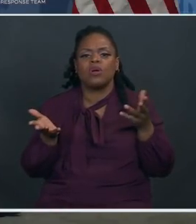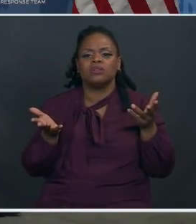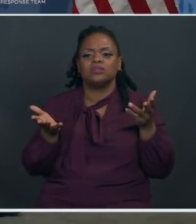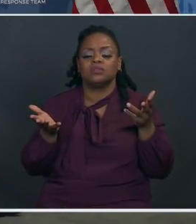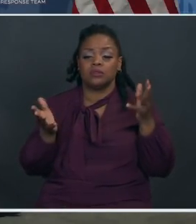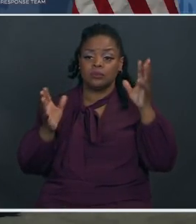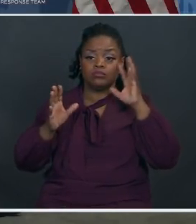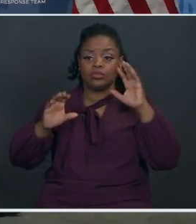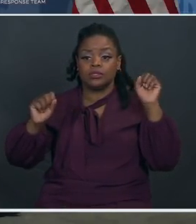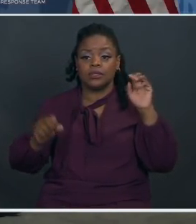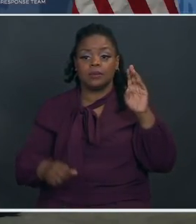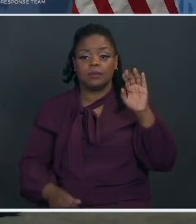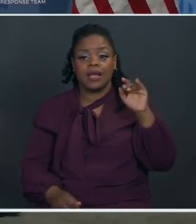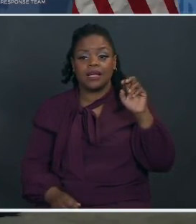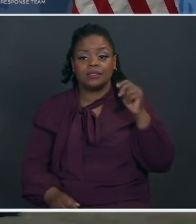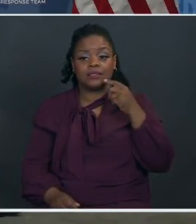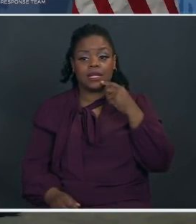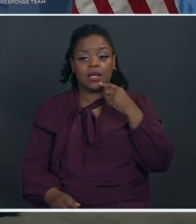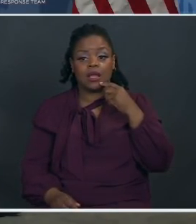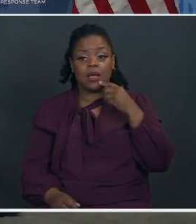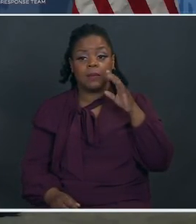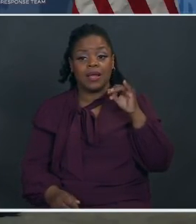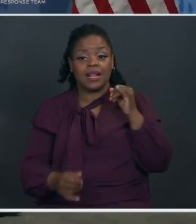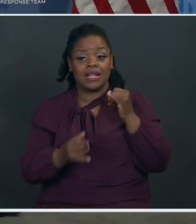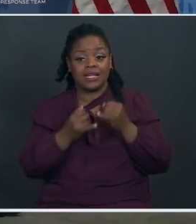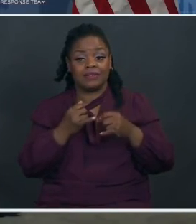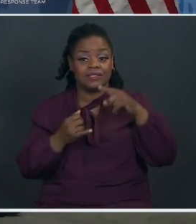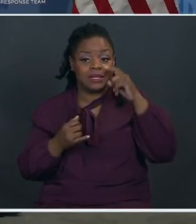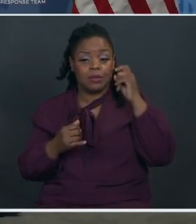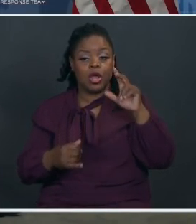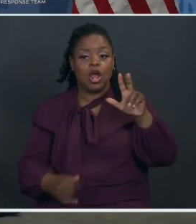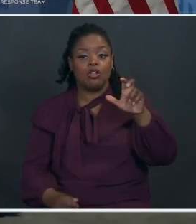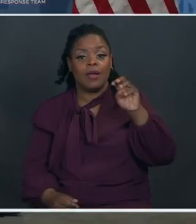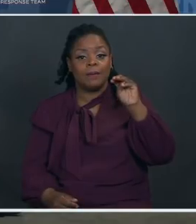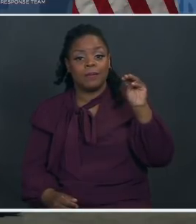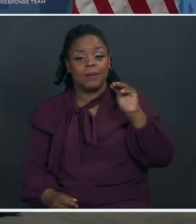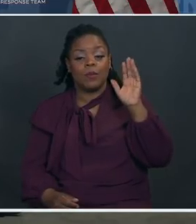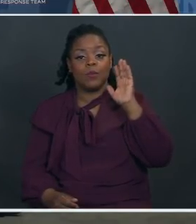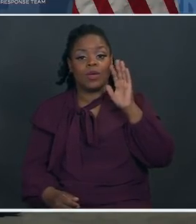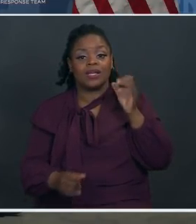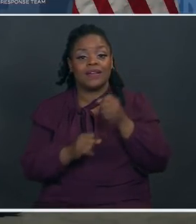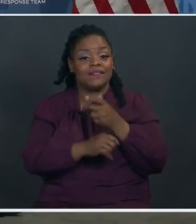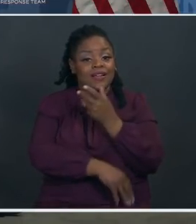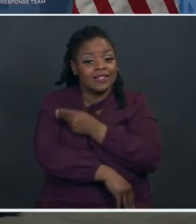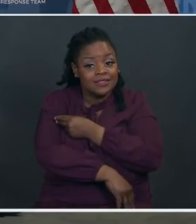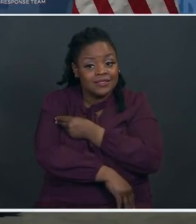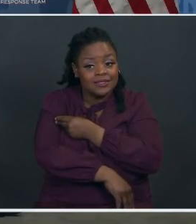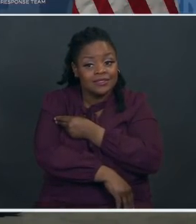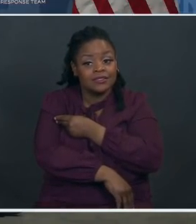300 million people will be vaccinated. Is that still your expectation?